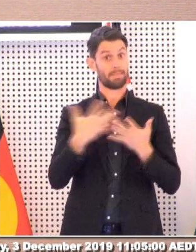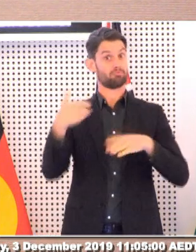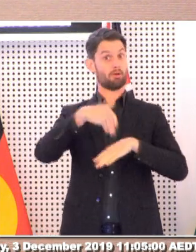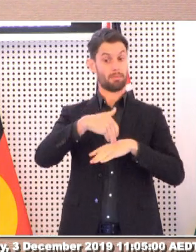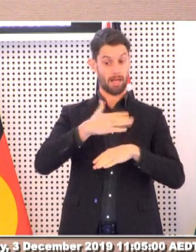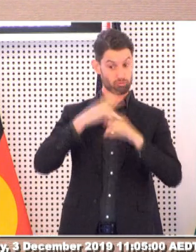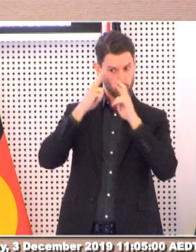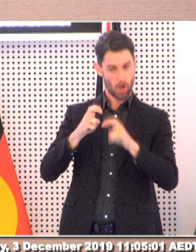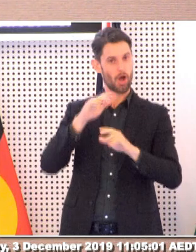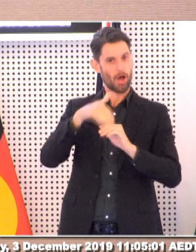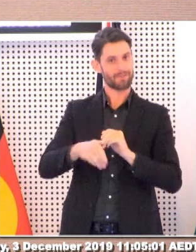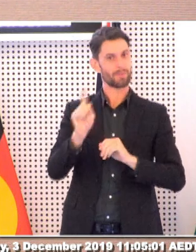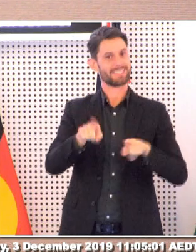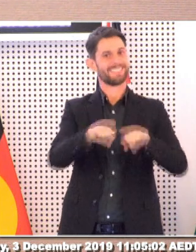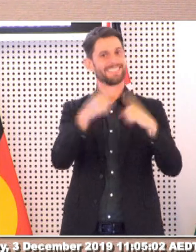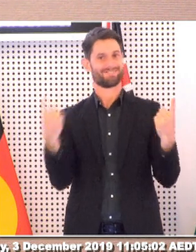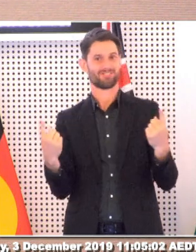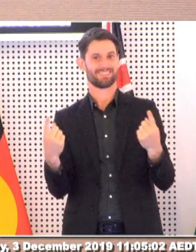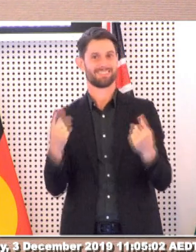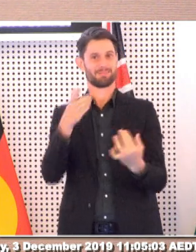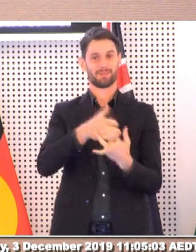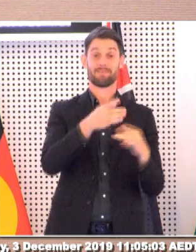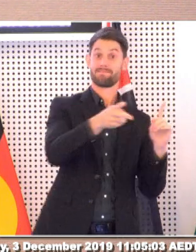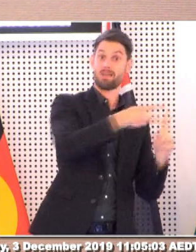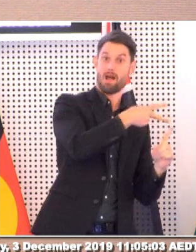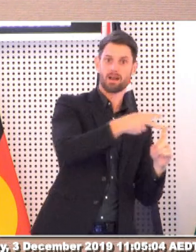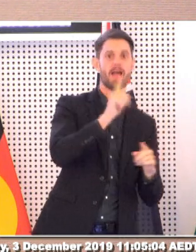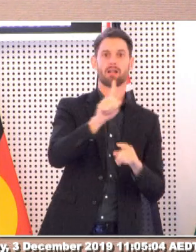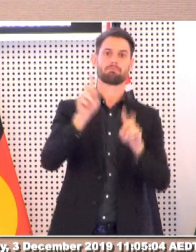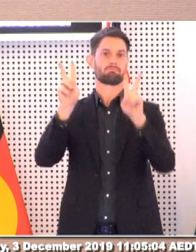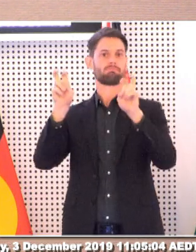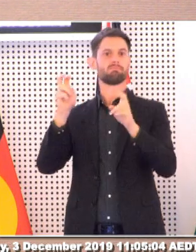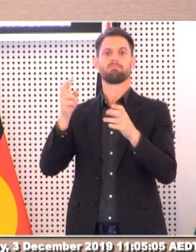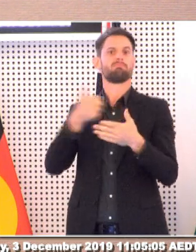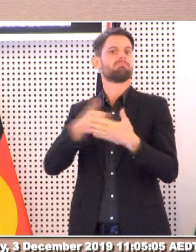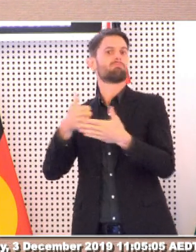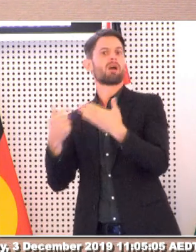But the other part of it is, I guess, that there isn’t any opportunities for it to be said.